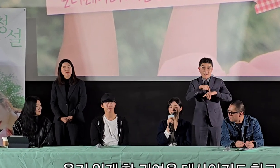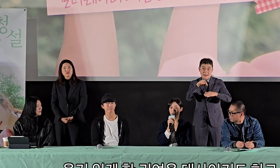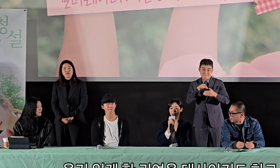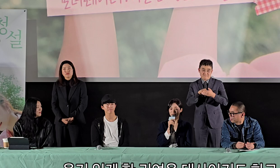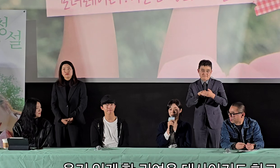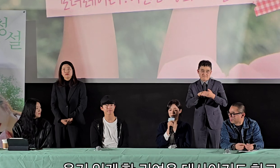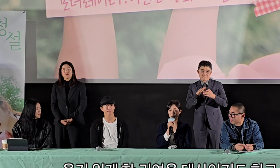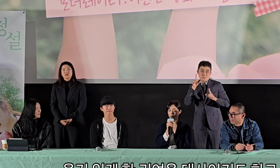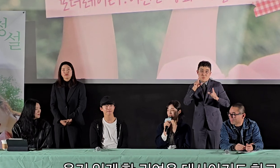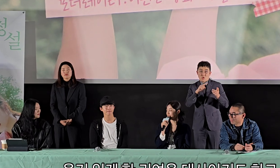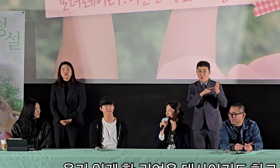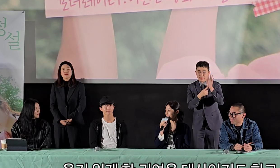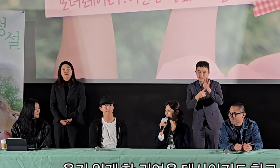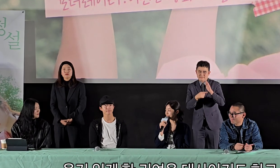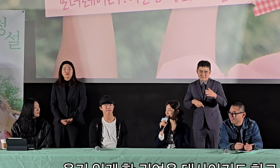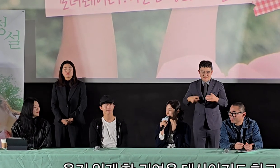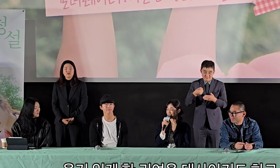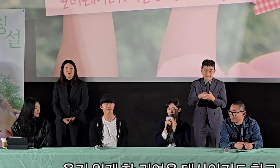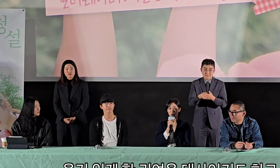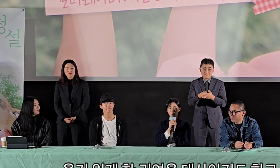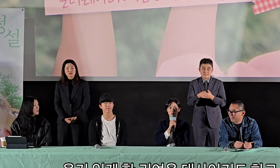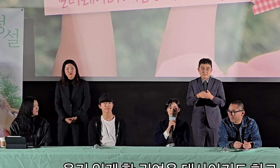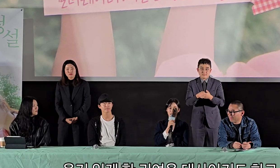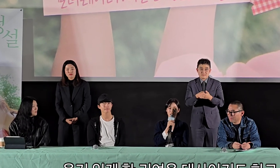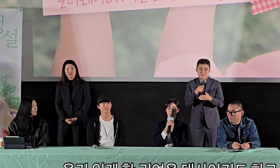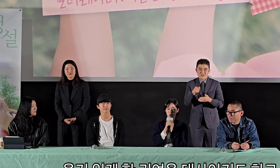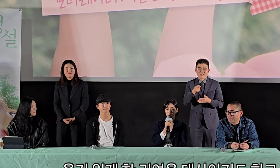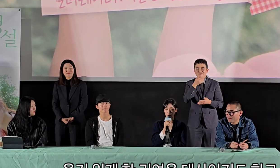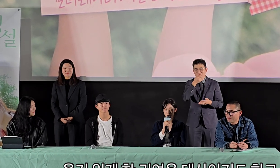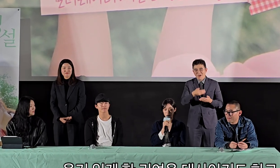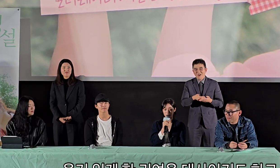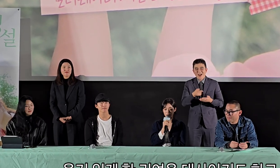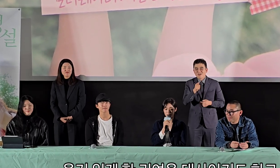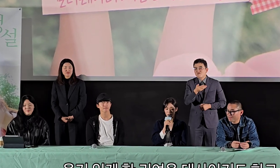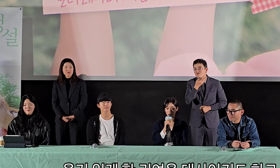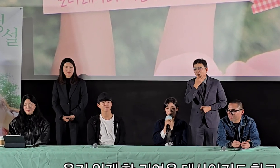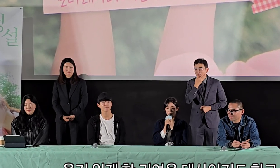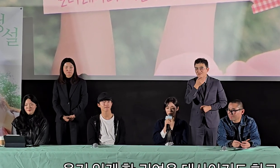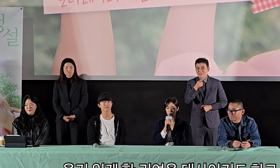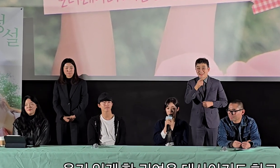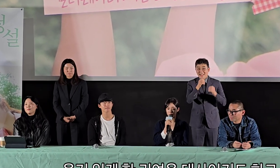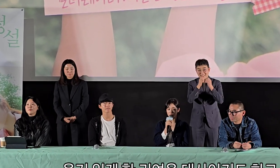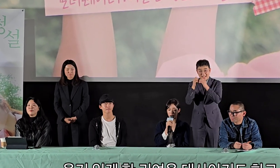Yeoreum's feelings to the fullest extent,